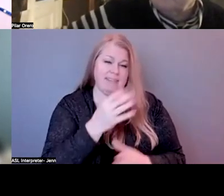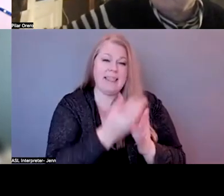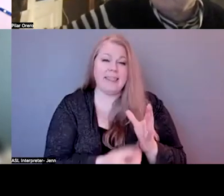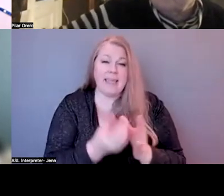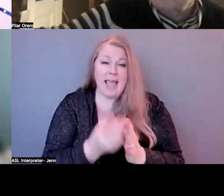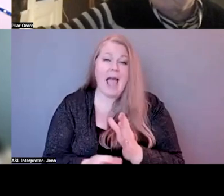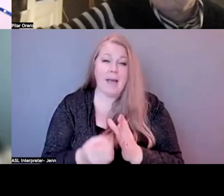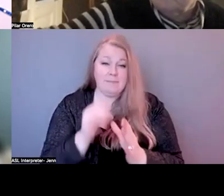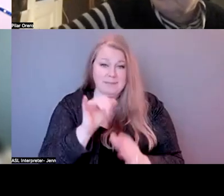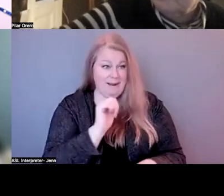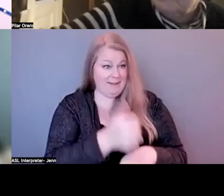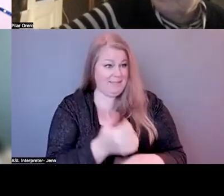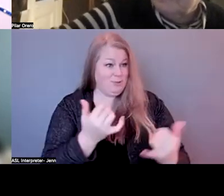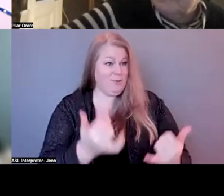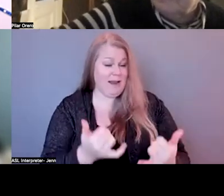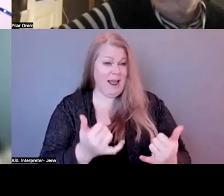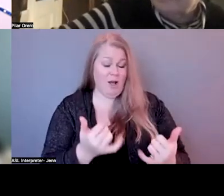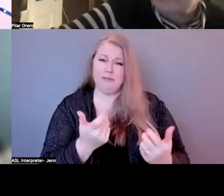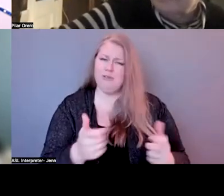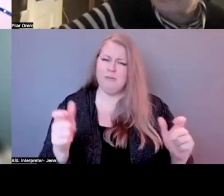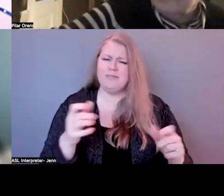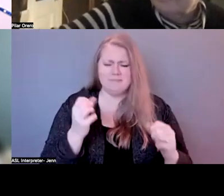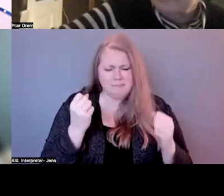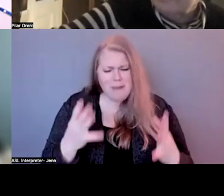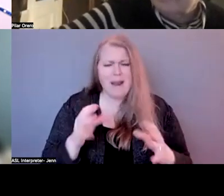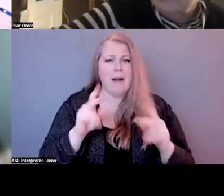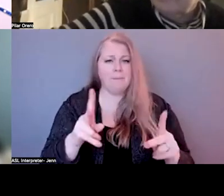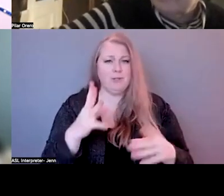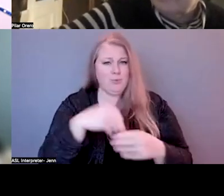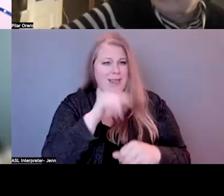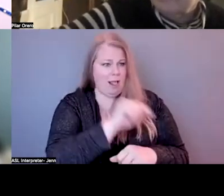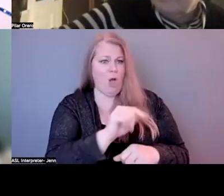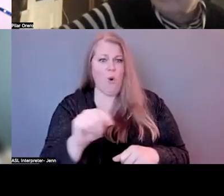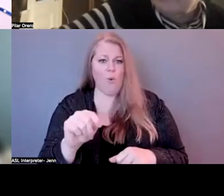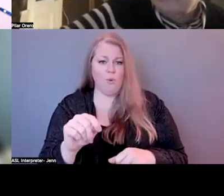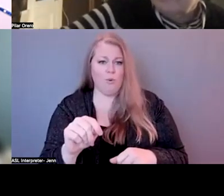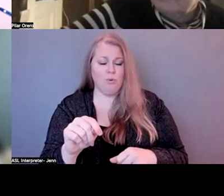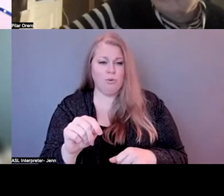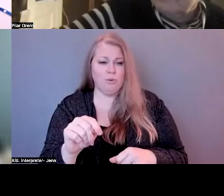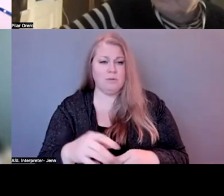there today, you know, there is so much opportunity within there, particularly with people with learning disabilities.